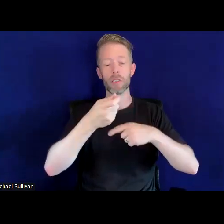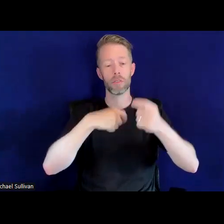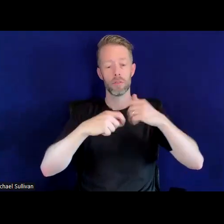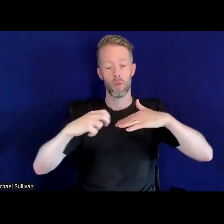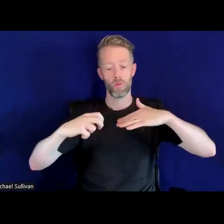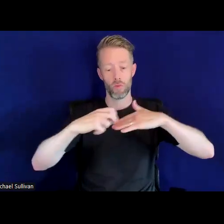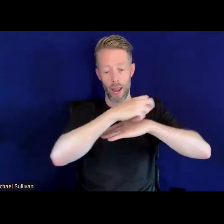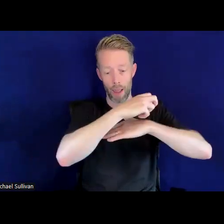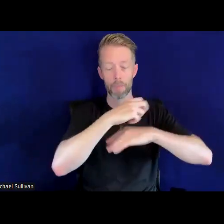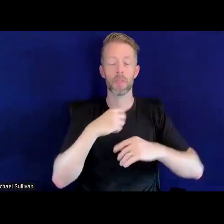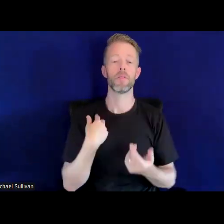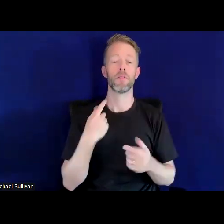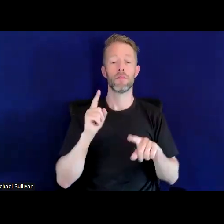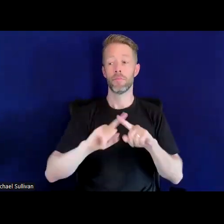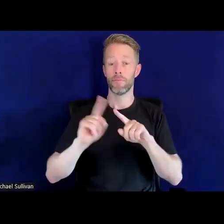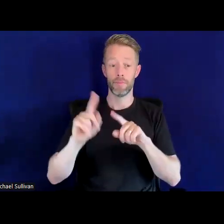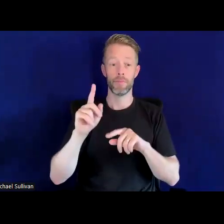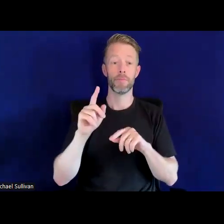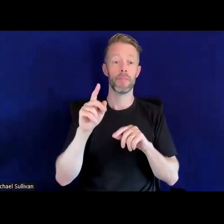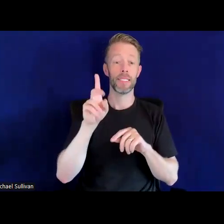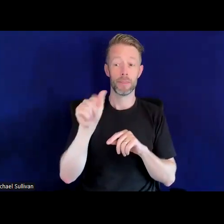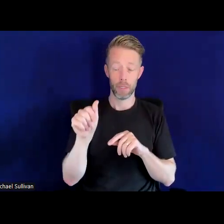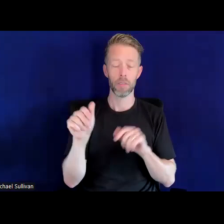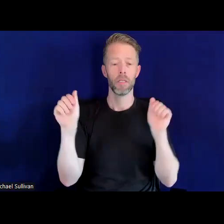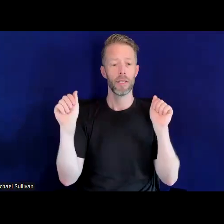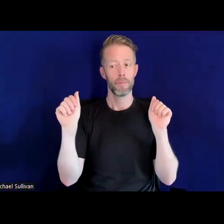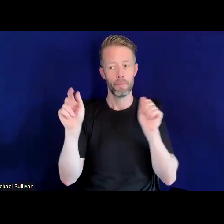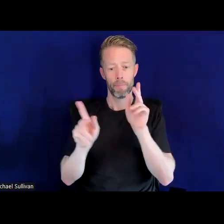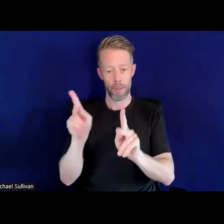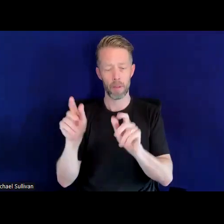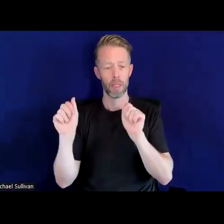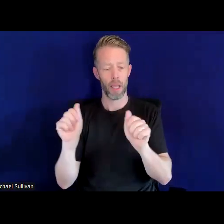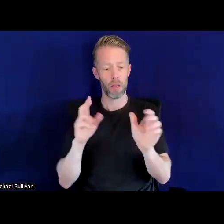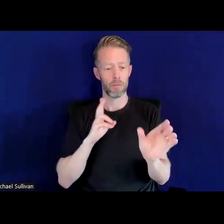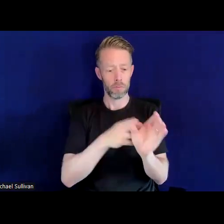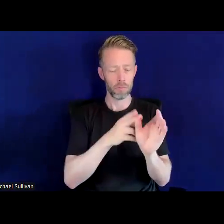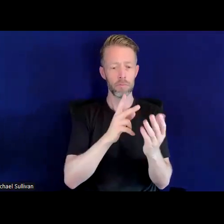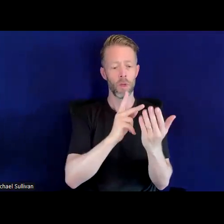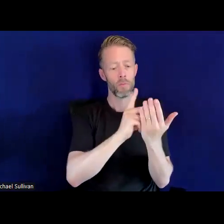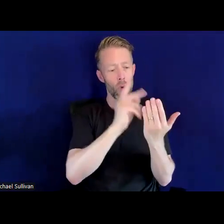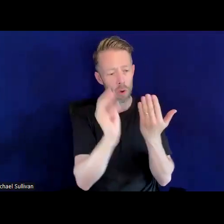people with different types of disabilities to join in on programs and services that are